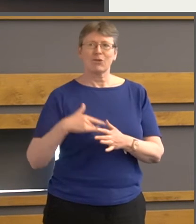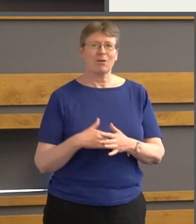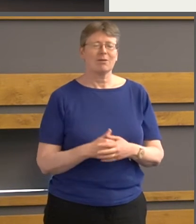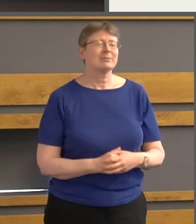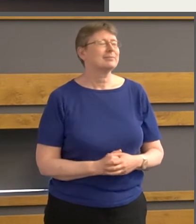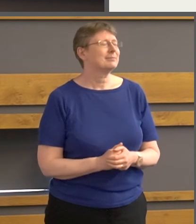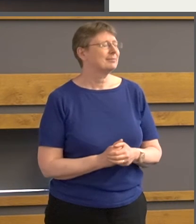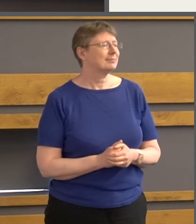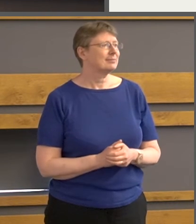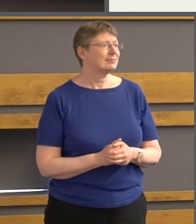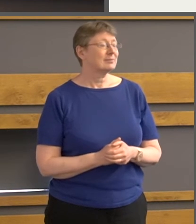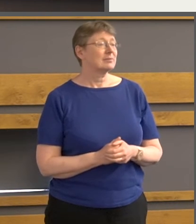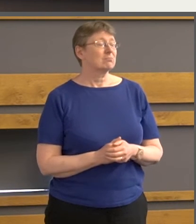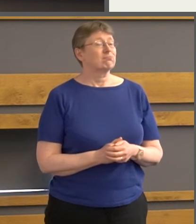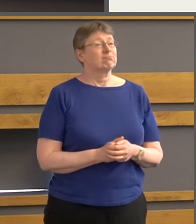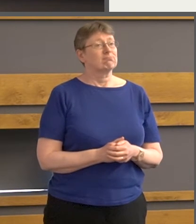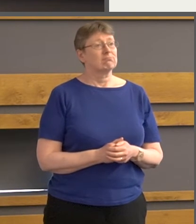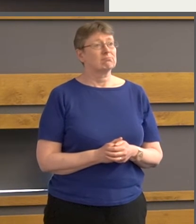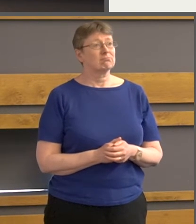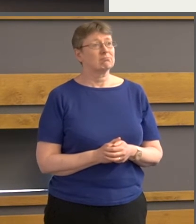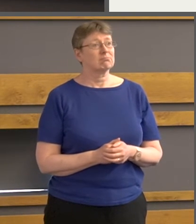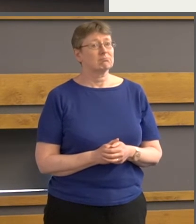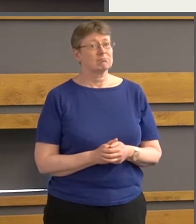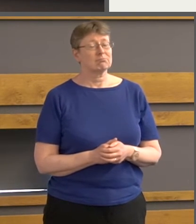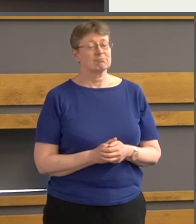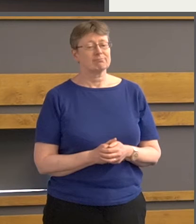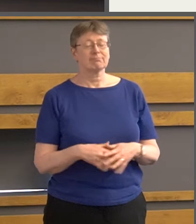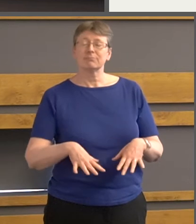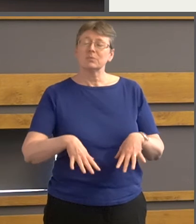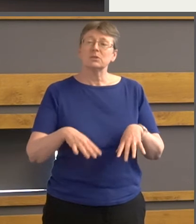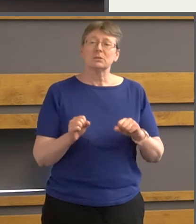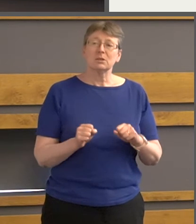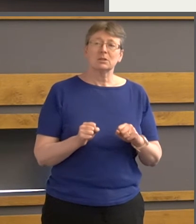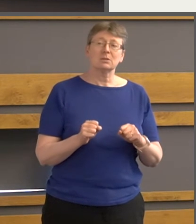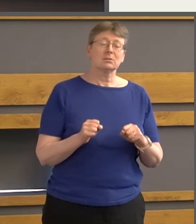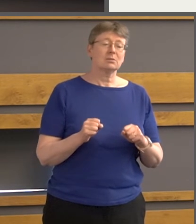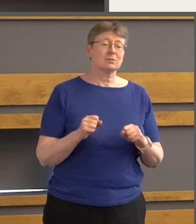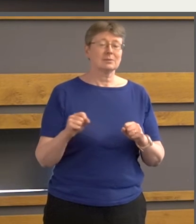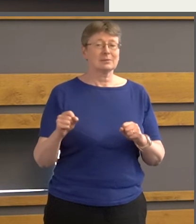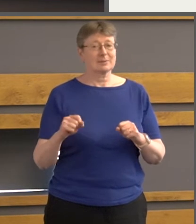And that's when I started because I married a Scotsman,